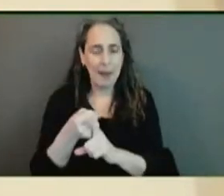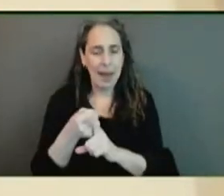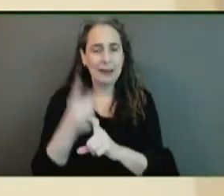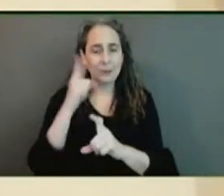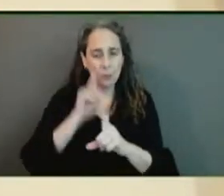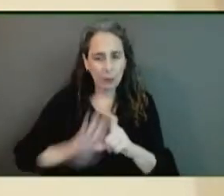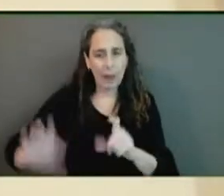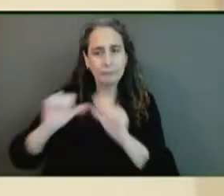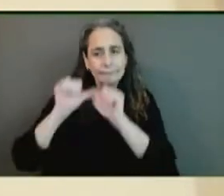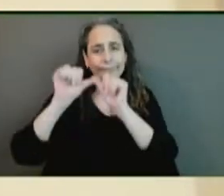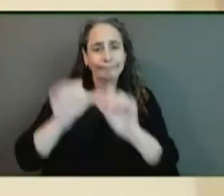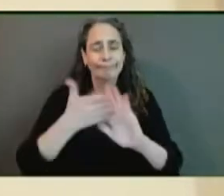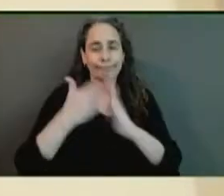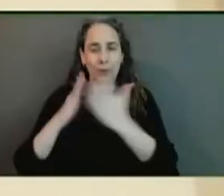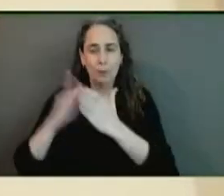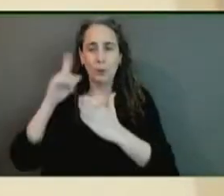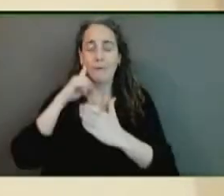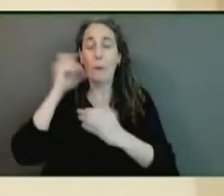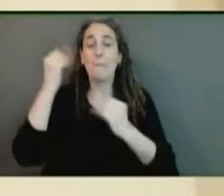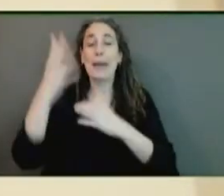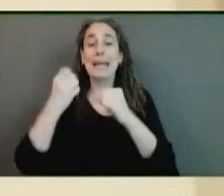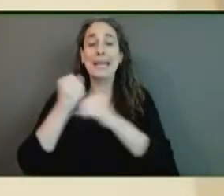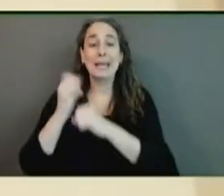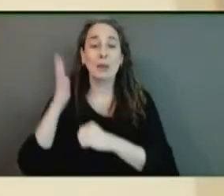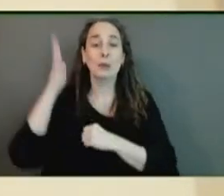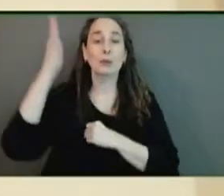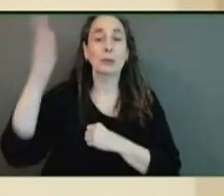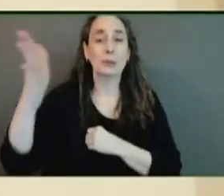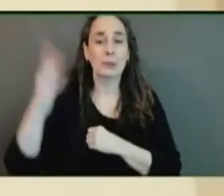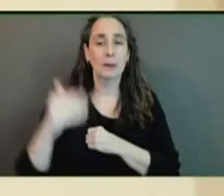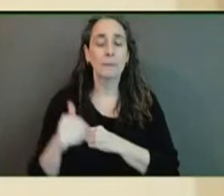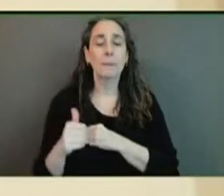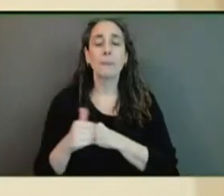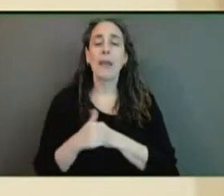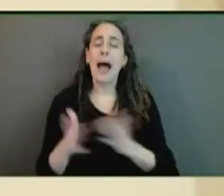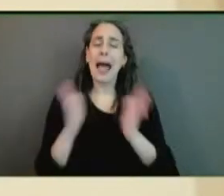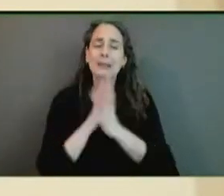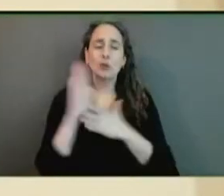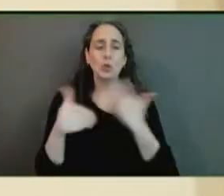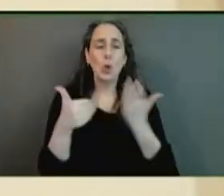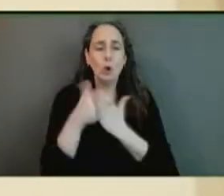impact. On the viability of our